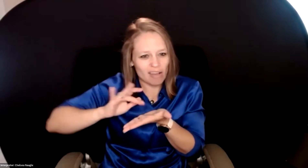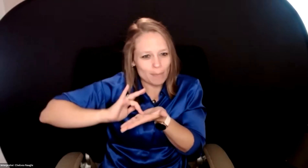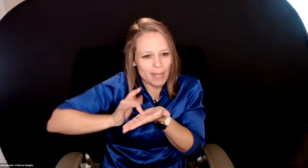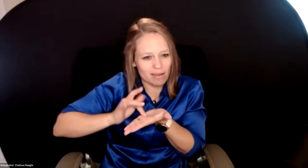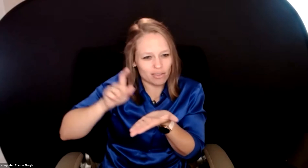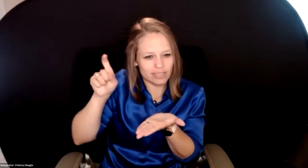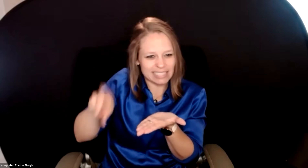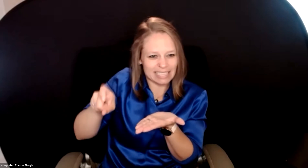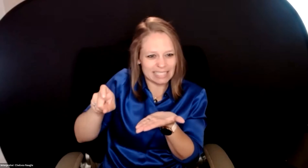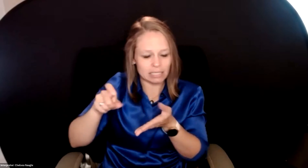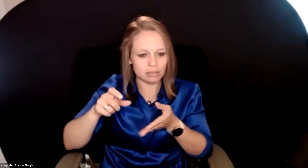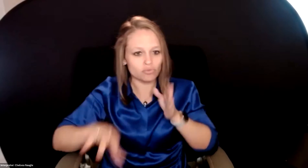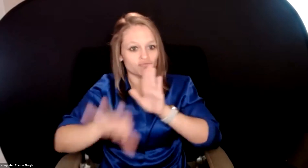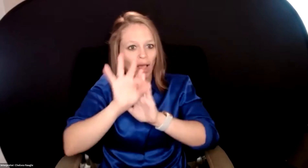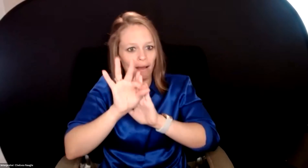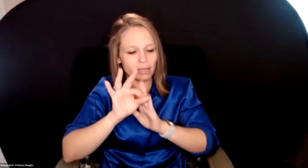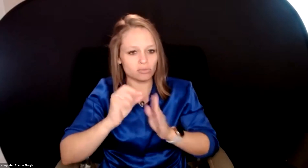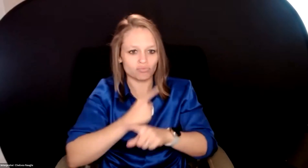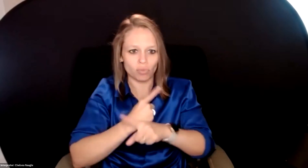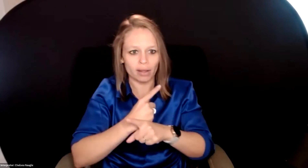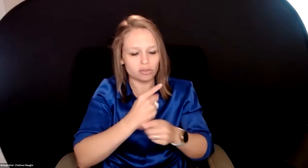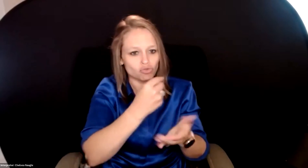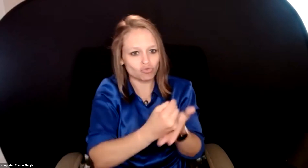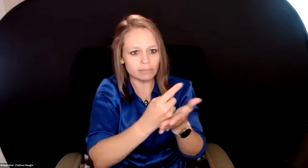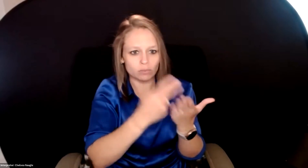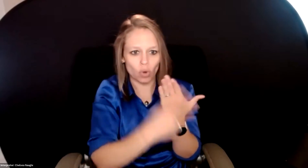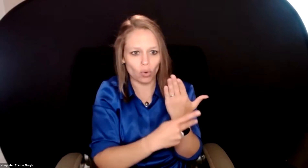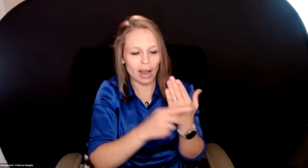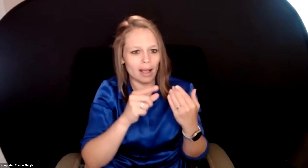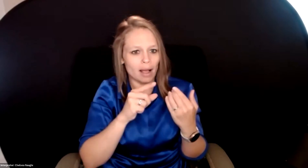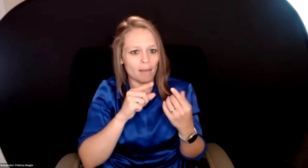insurance is only going to pay for them to go for one week or two weeks.